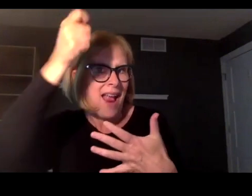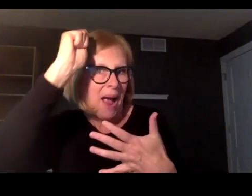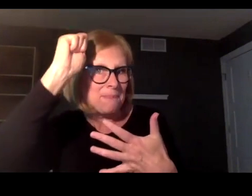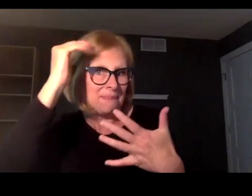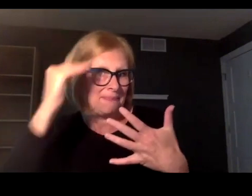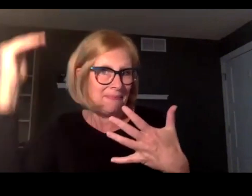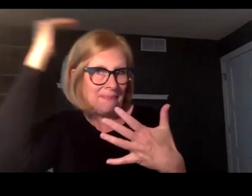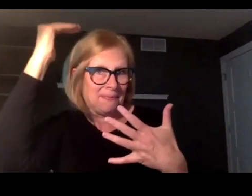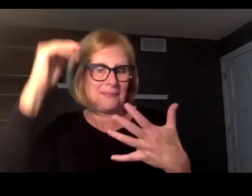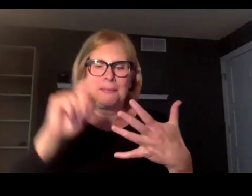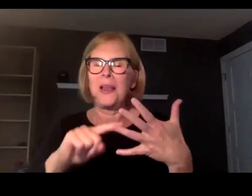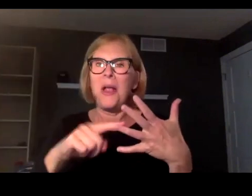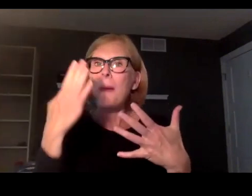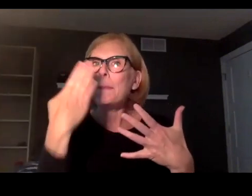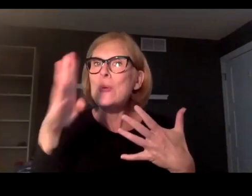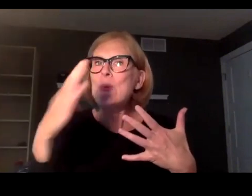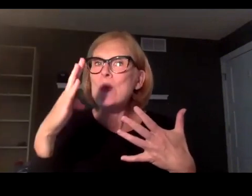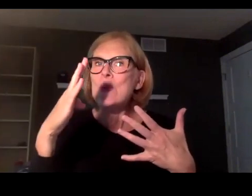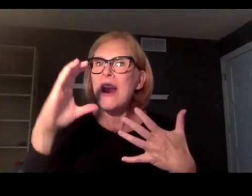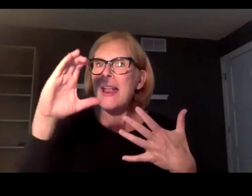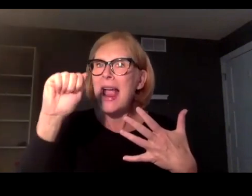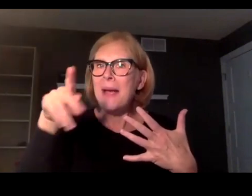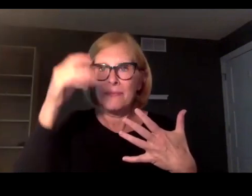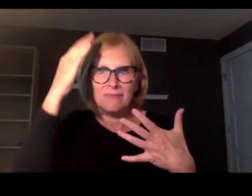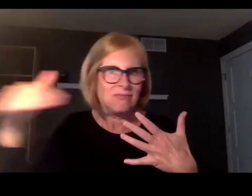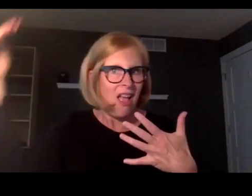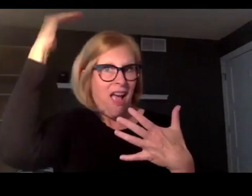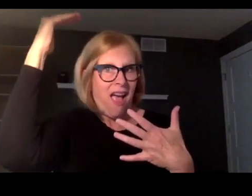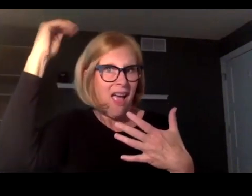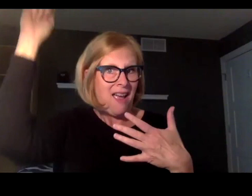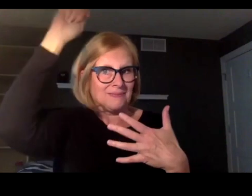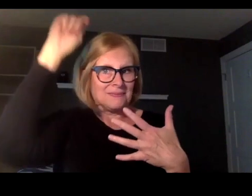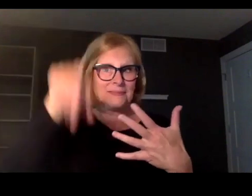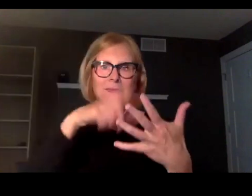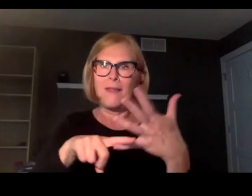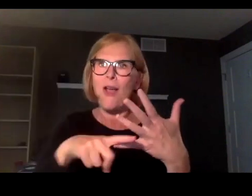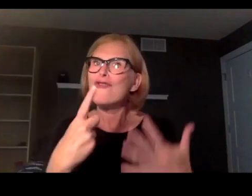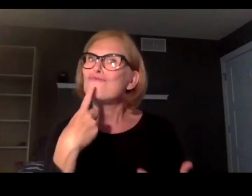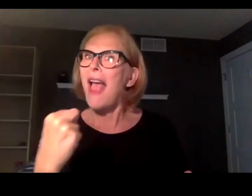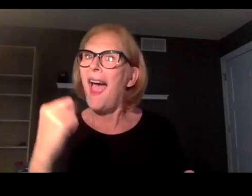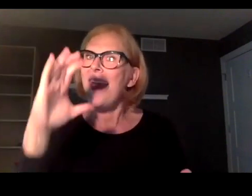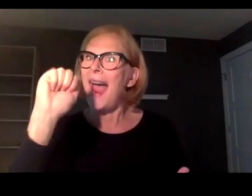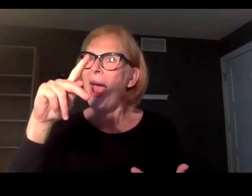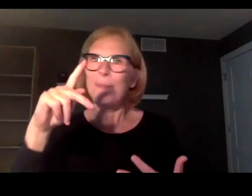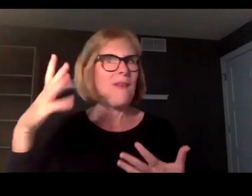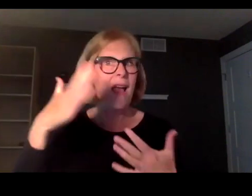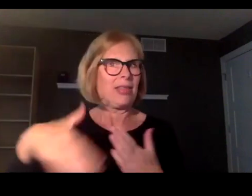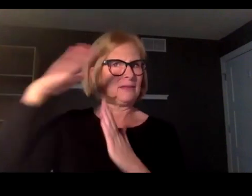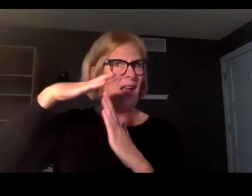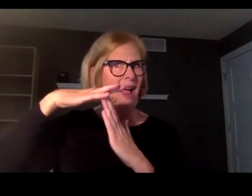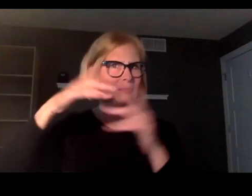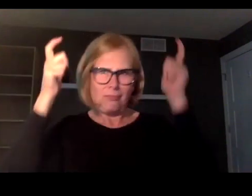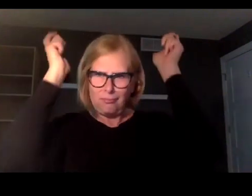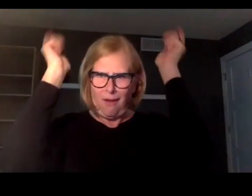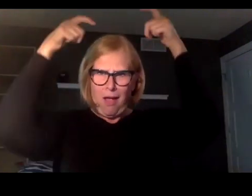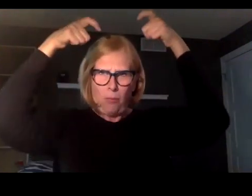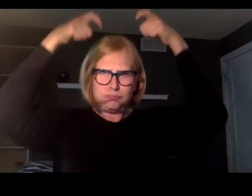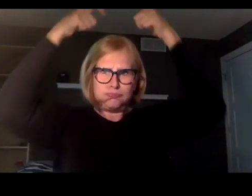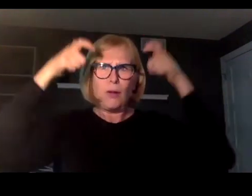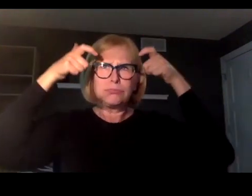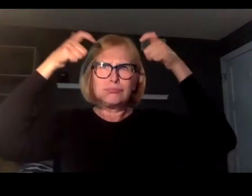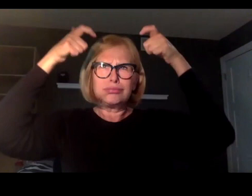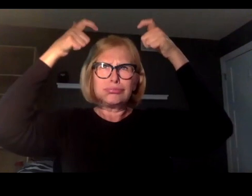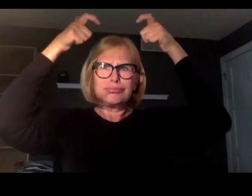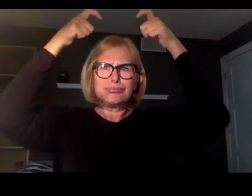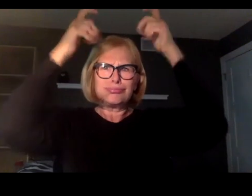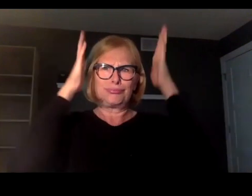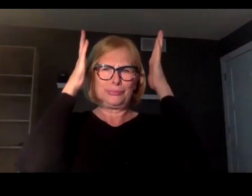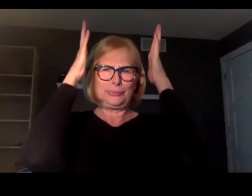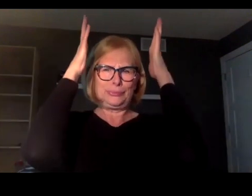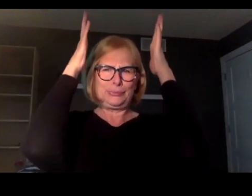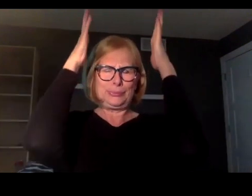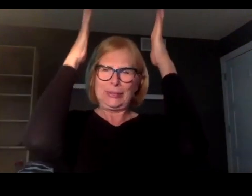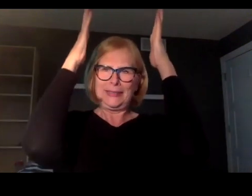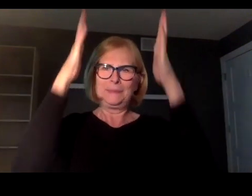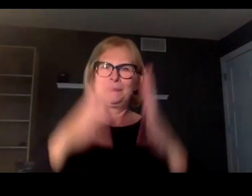and on the very top, a bunch of red caps